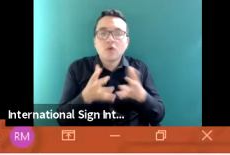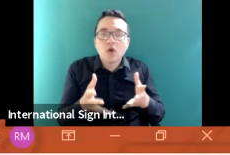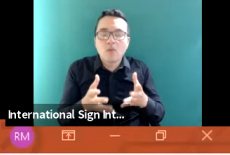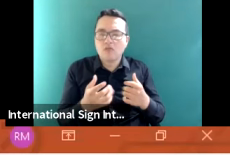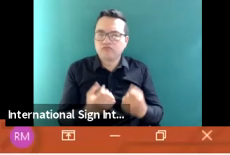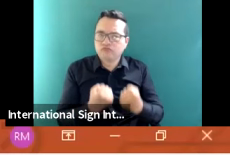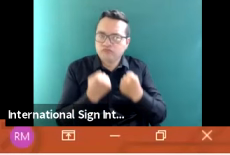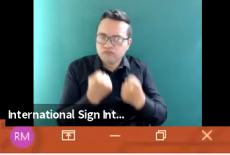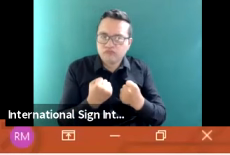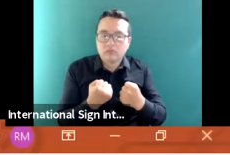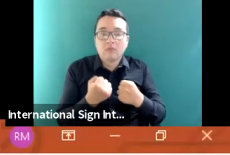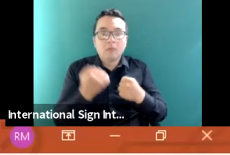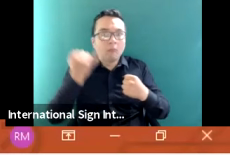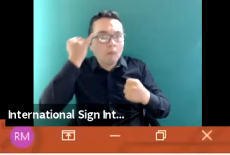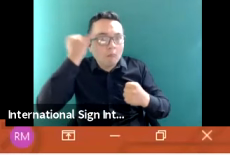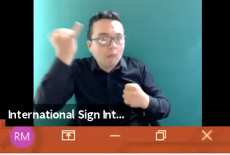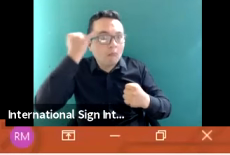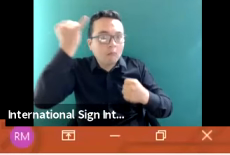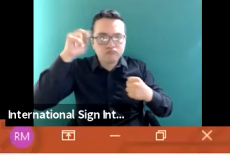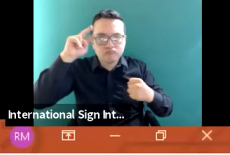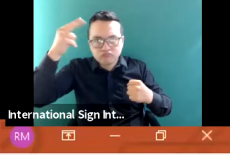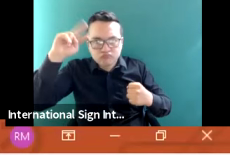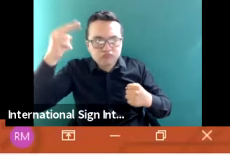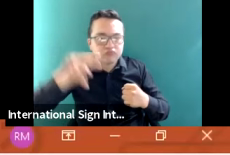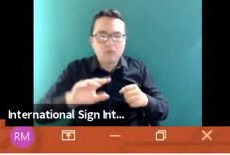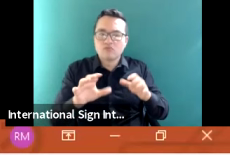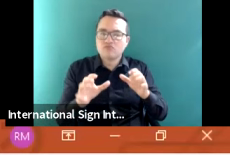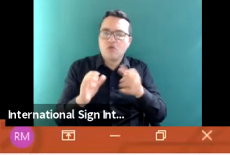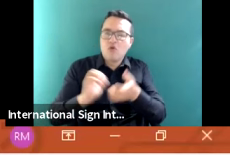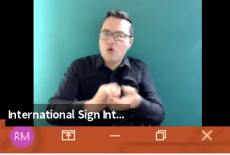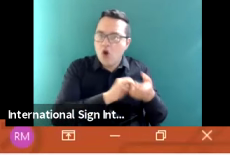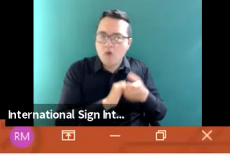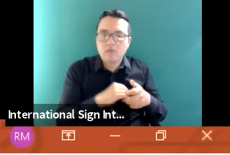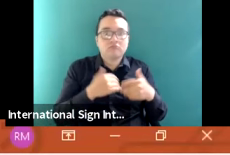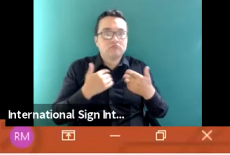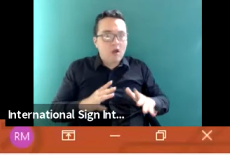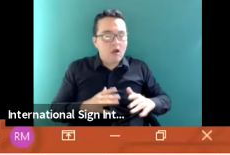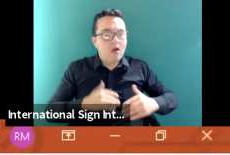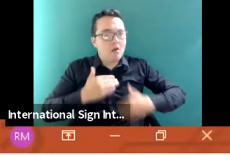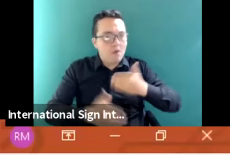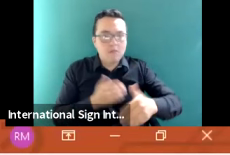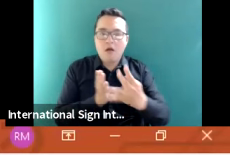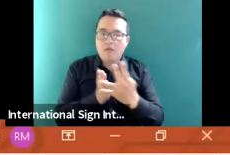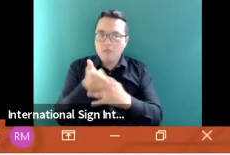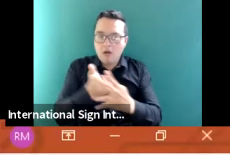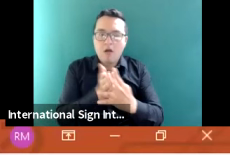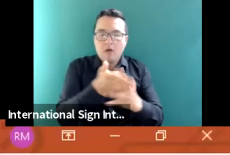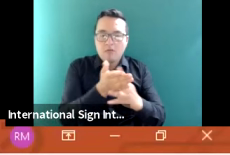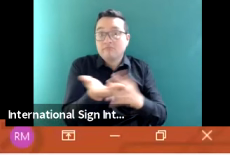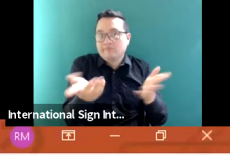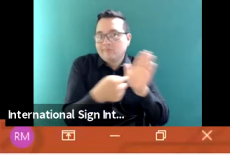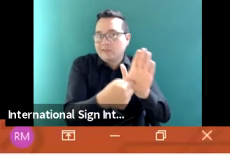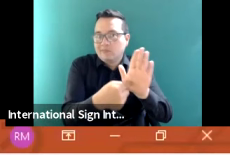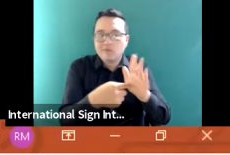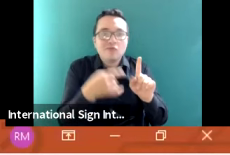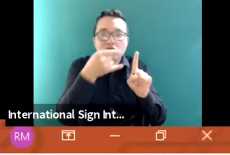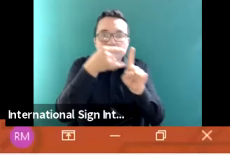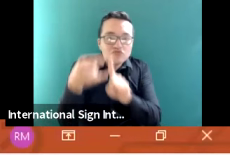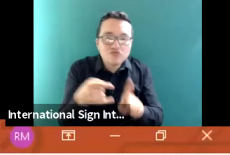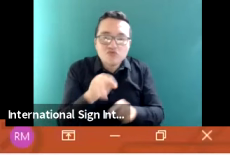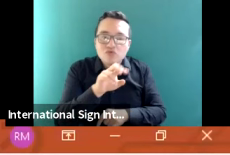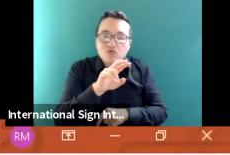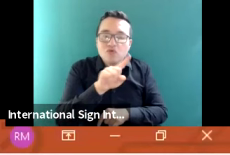furthermore, collectively we were successful at making accessibility and the amount the competition between companies. Such as - - and others.